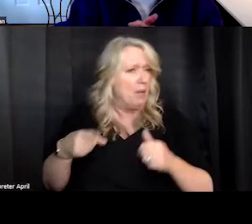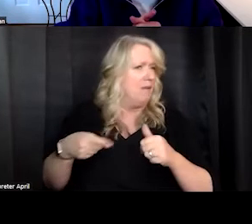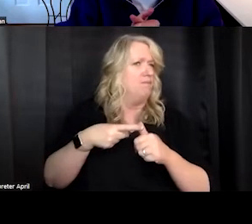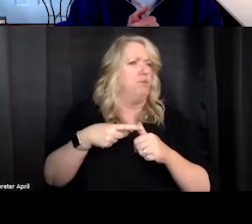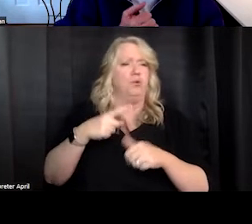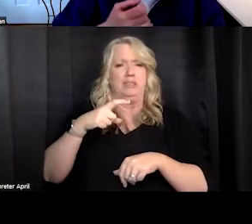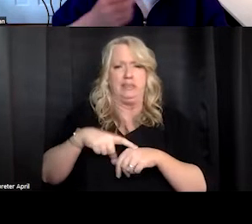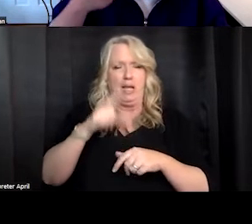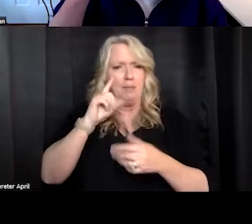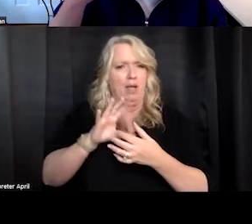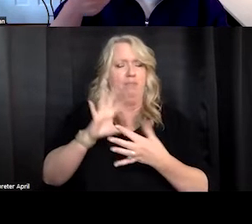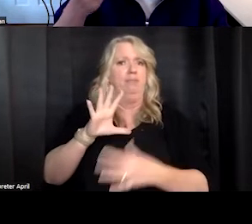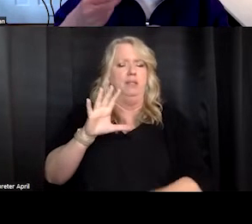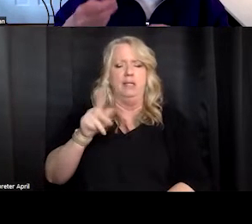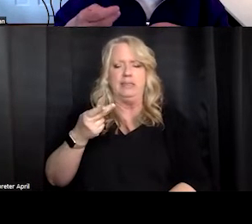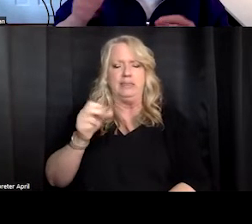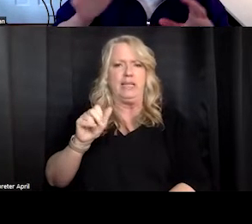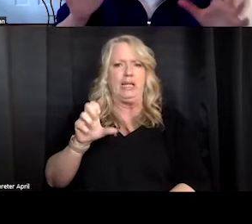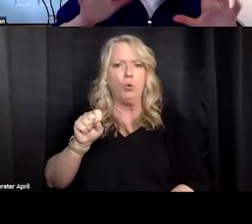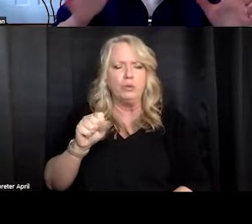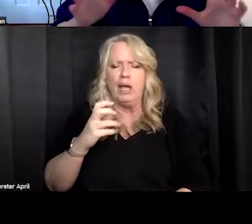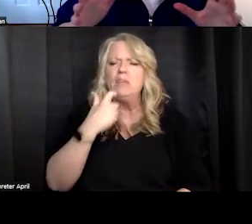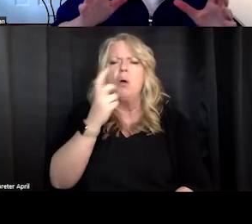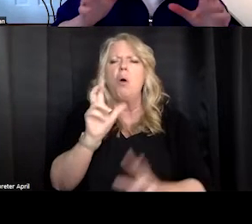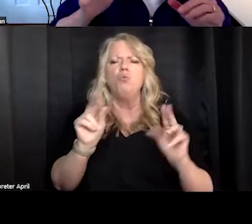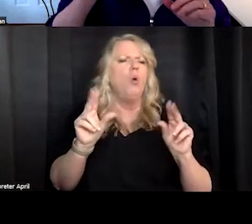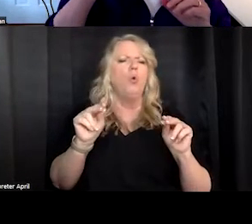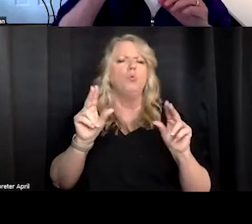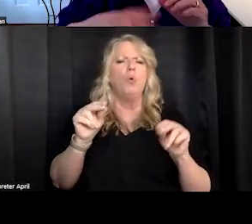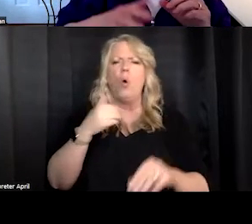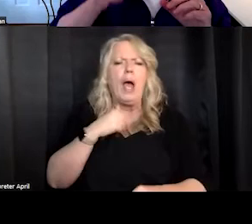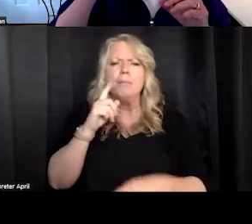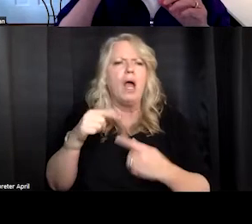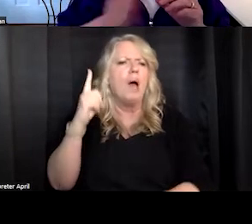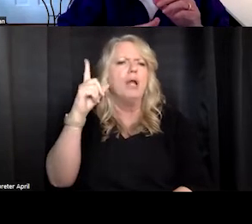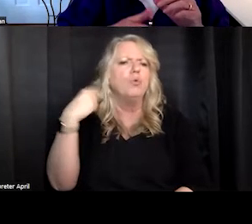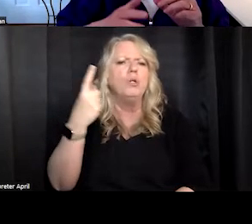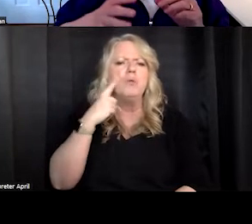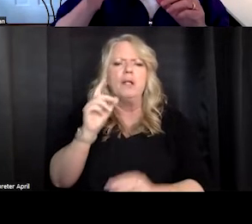WHERE WHEN I WAS FIRST, I WAS IN HIGH SCHOOL AND EXPERIENCING MY FIRST EPISODE OF PSYCHOSIS. I KEPT TELLING PEOPLE,